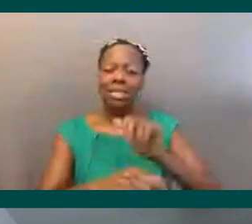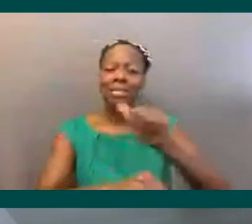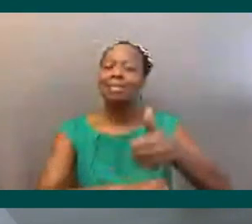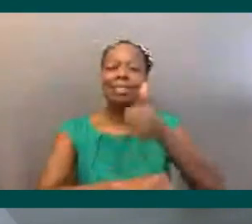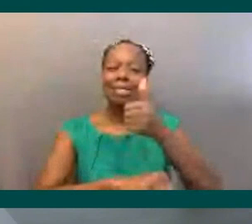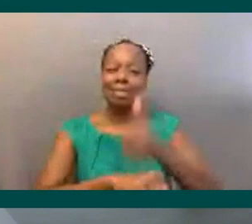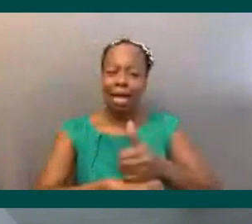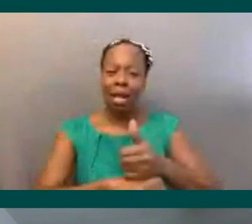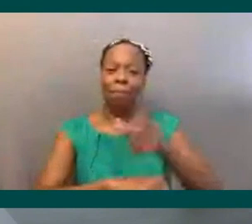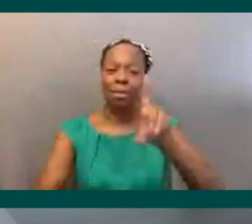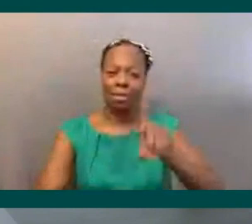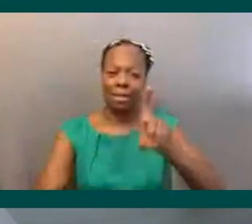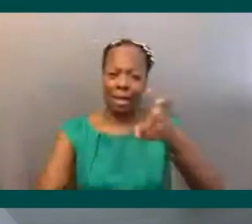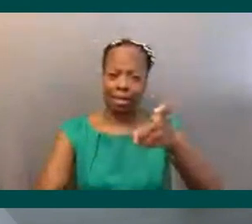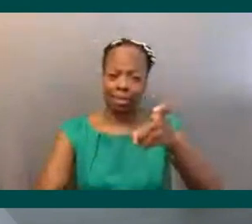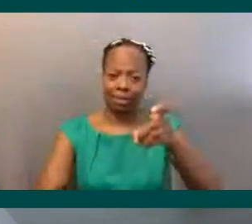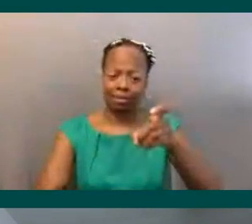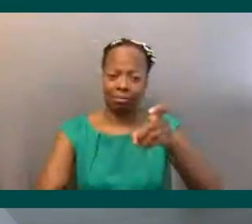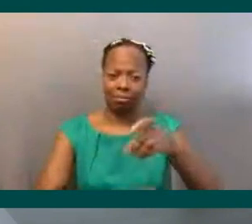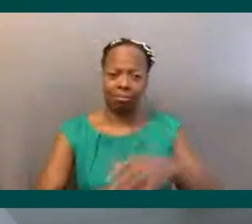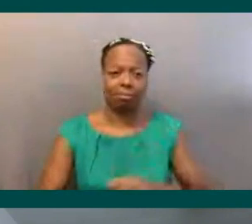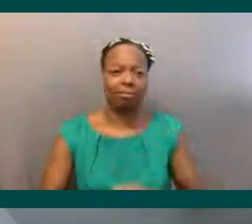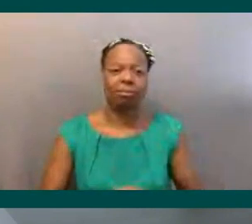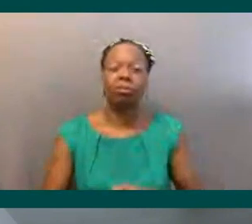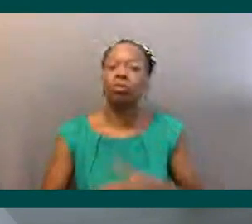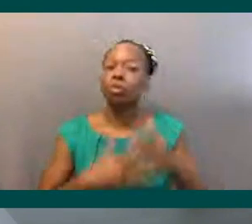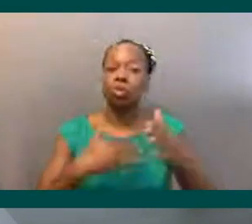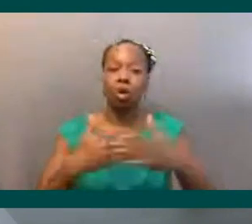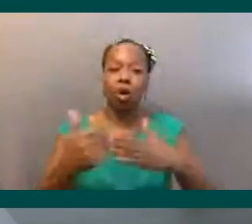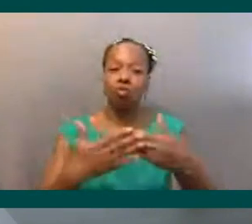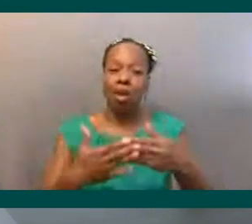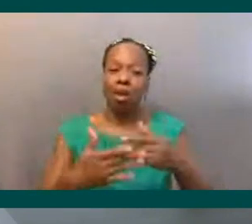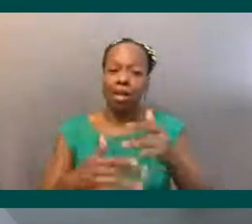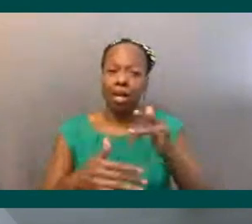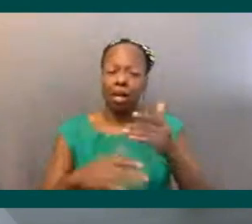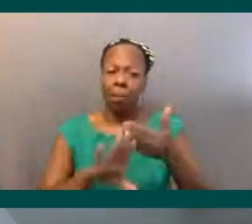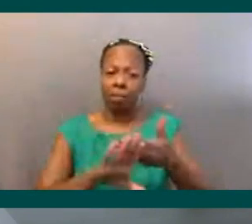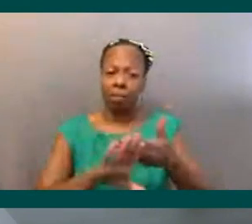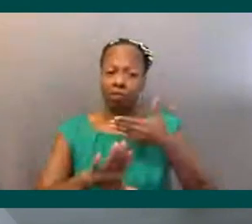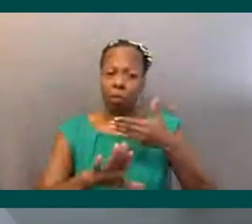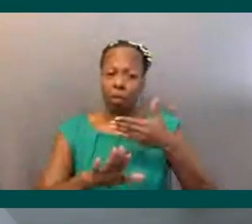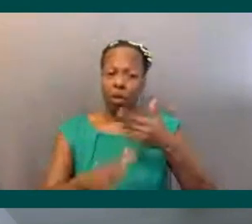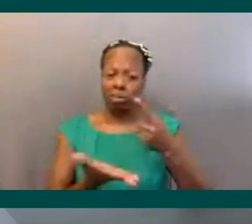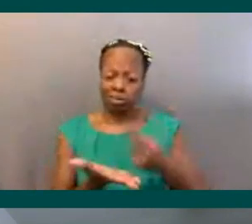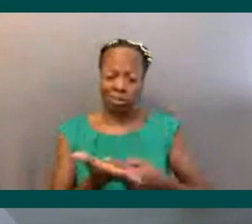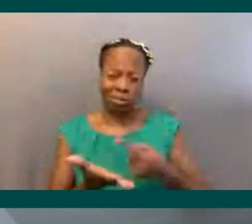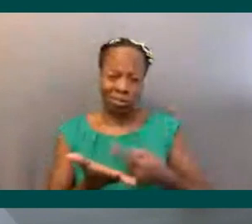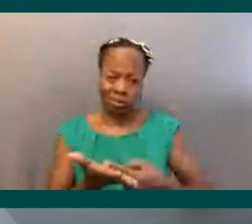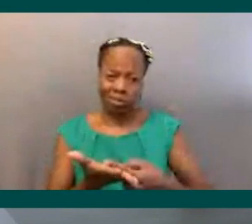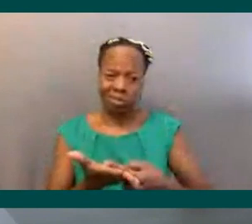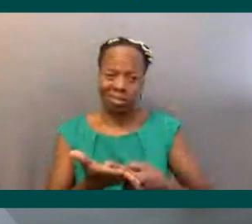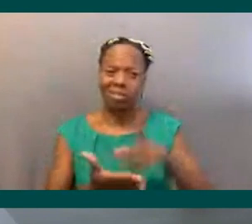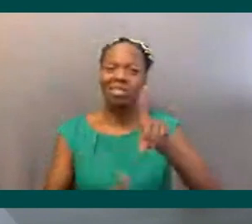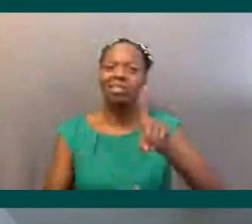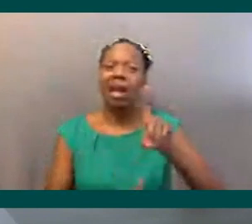And so we talked a little bit in the previous portion about the diagnosis.